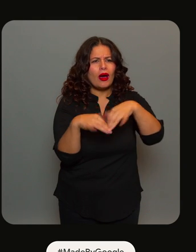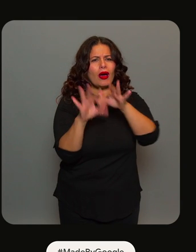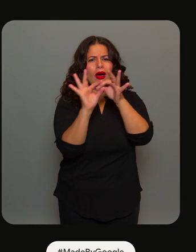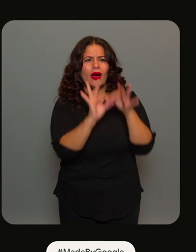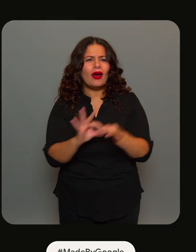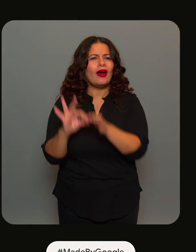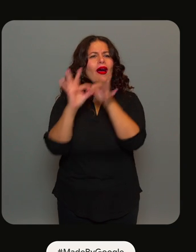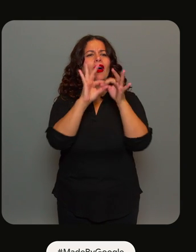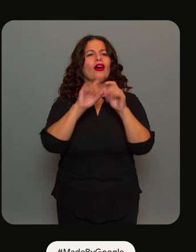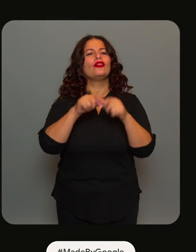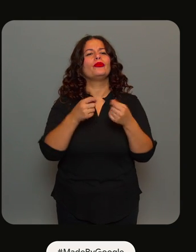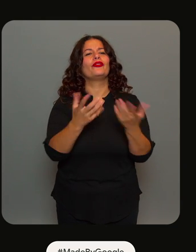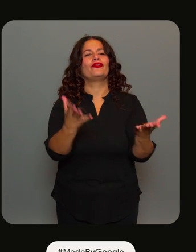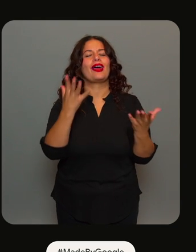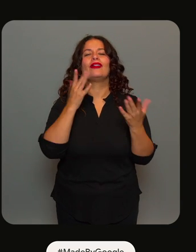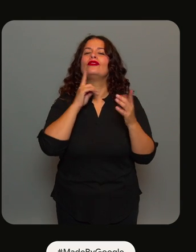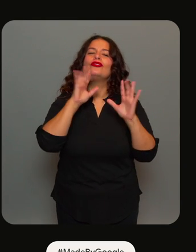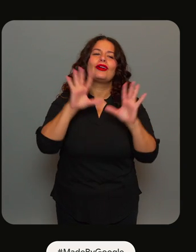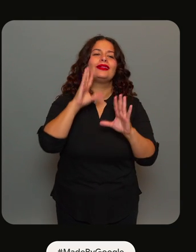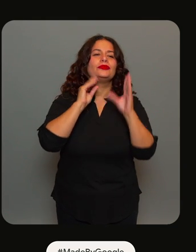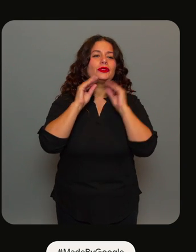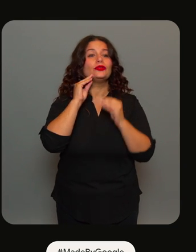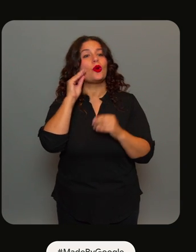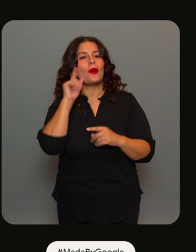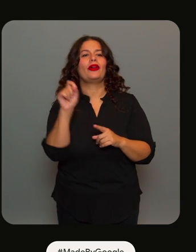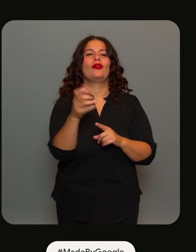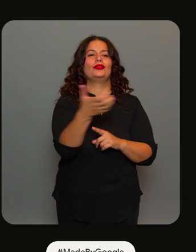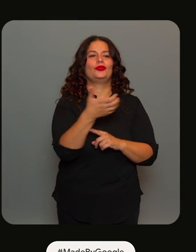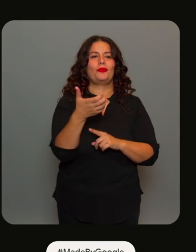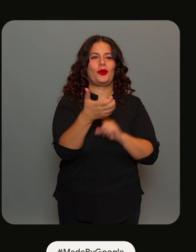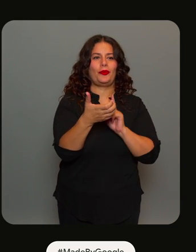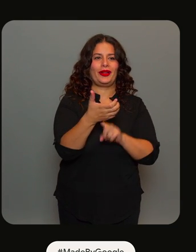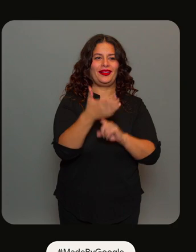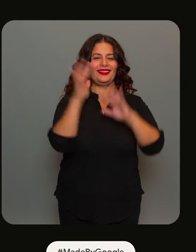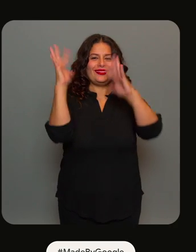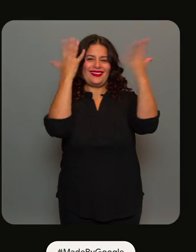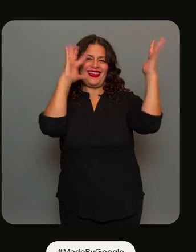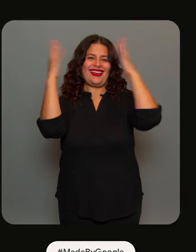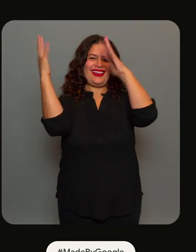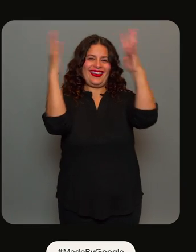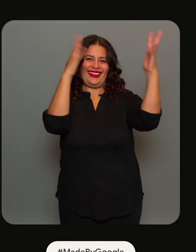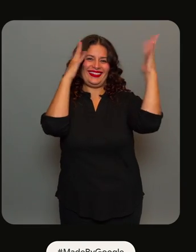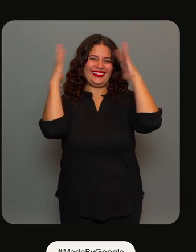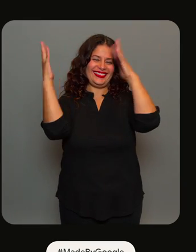experiences at home and on the go.